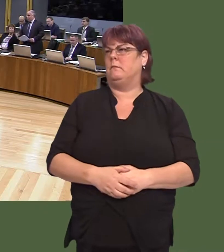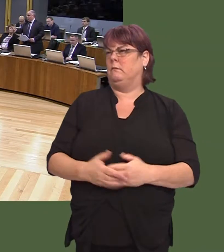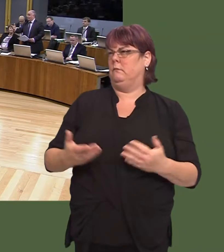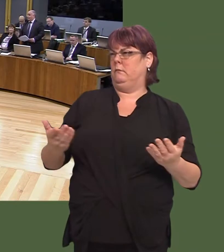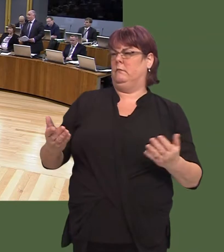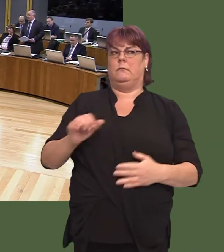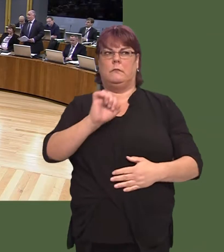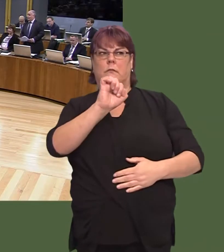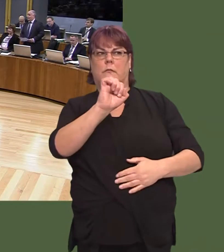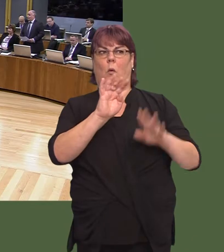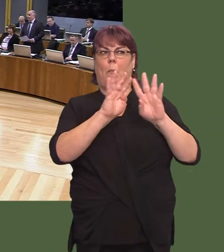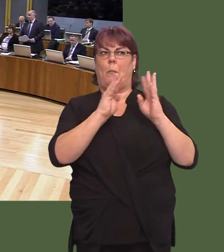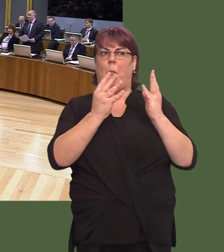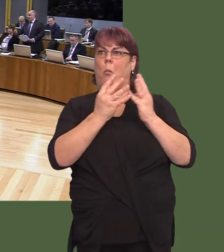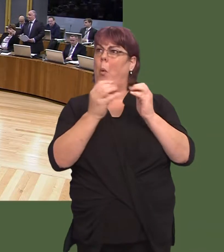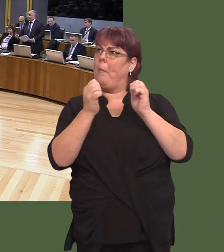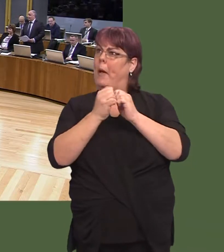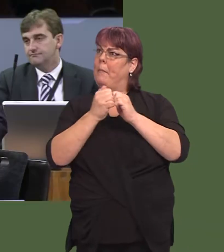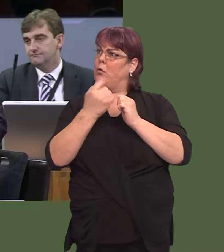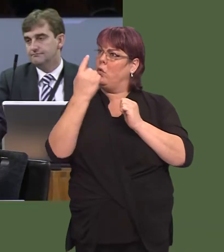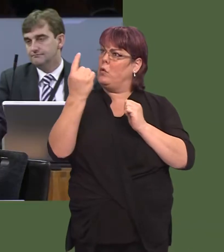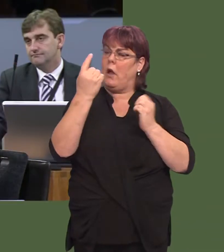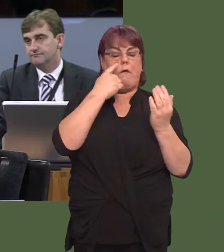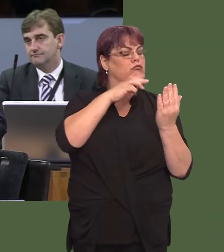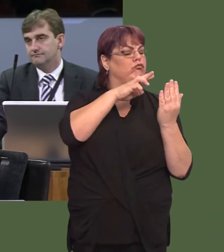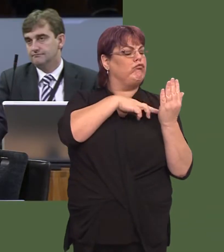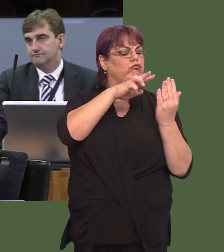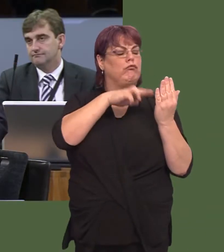I presume you have sight of and, obviously, help put together because itís under your